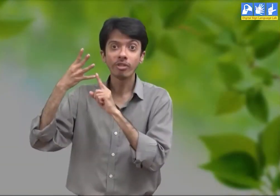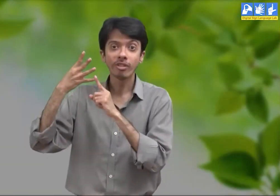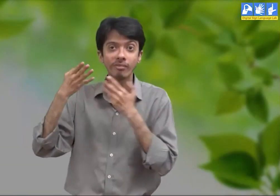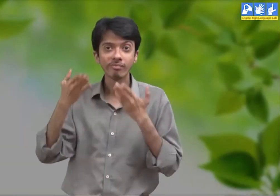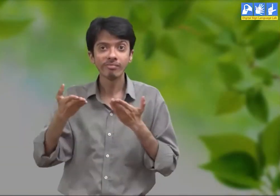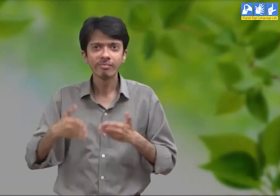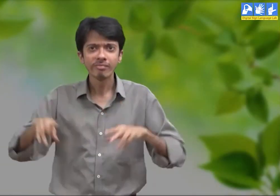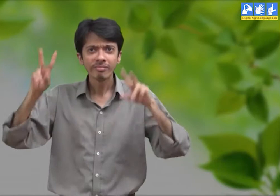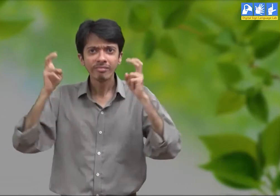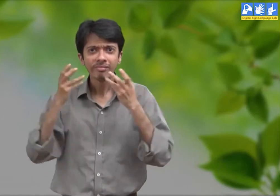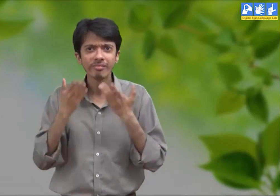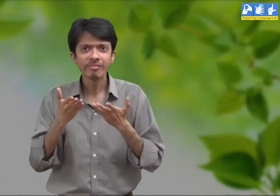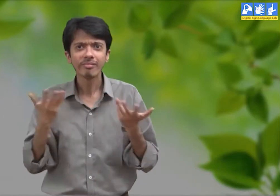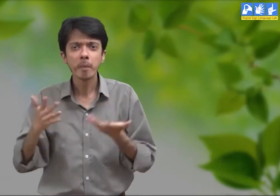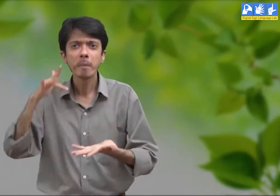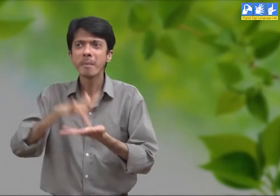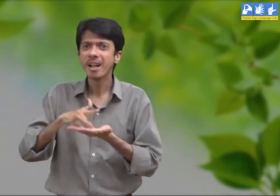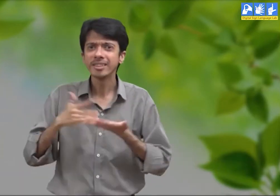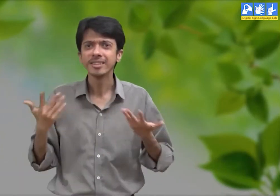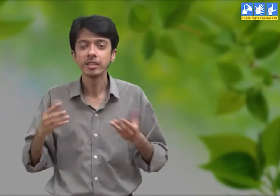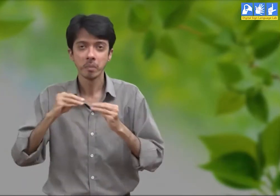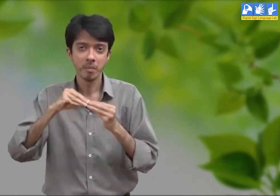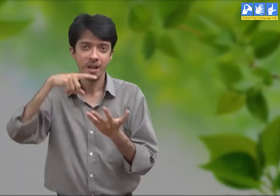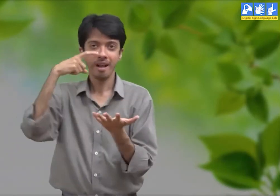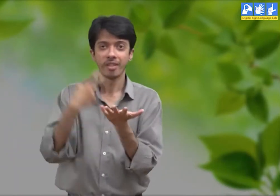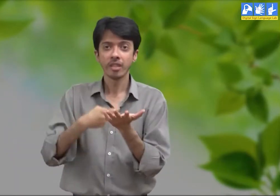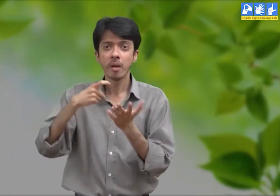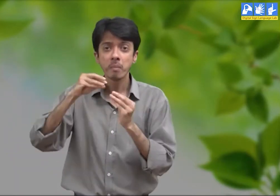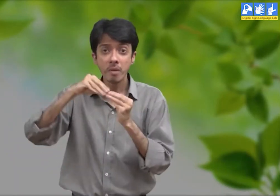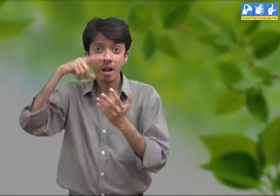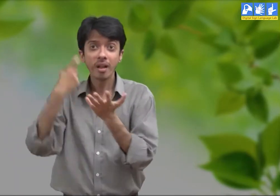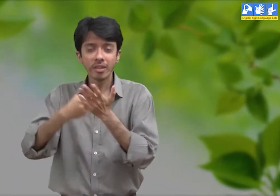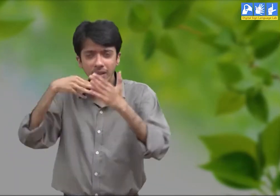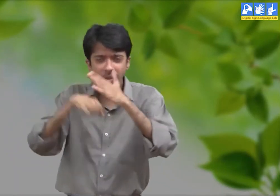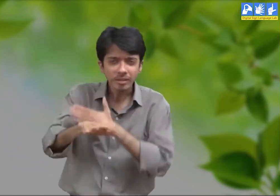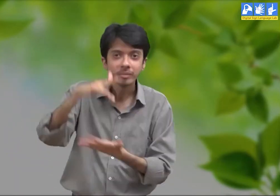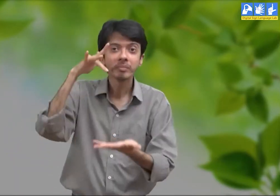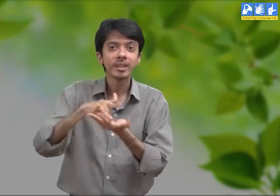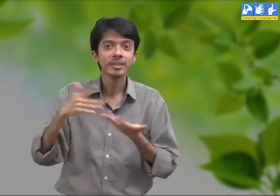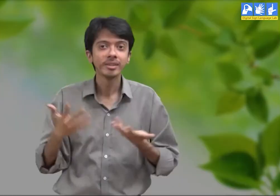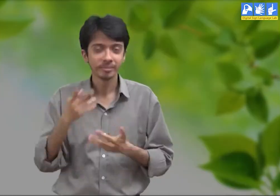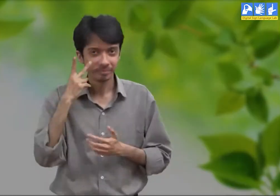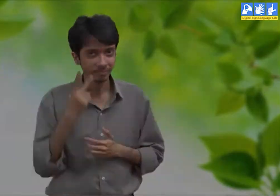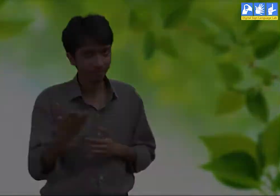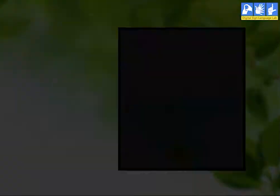Fourth movement was Jungle Bachao Andolan. It took place in the Singhbhum district of Bihar.